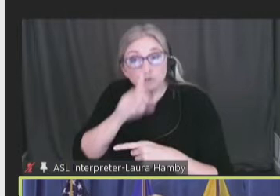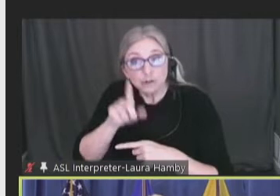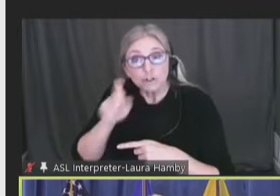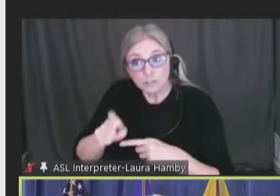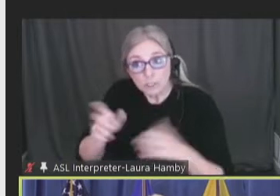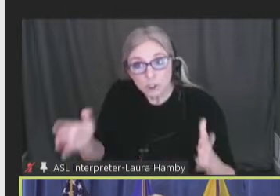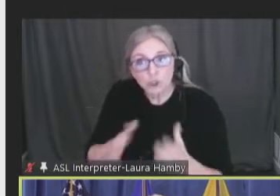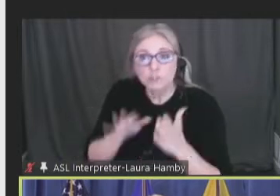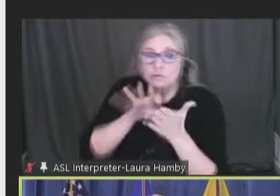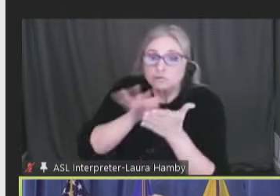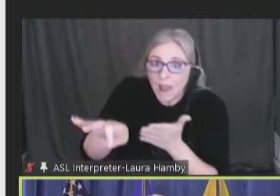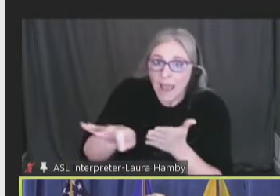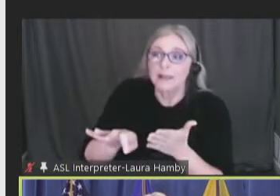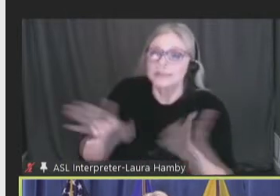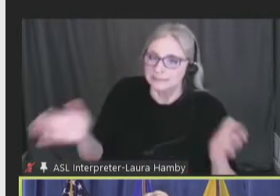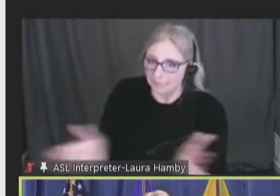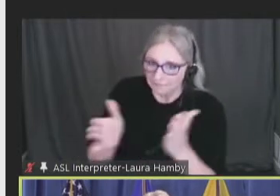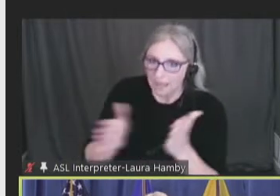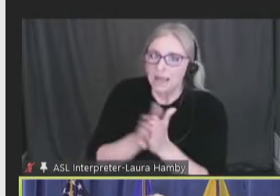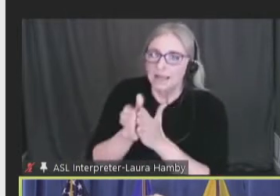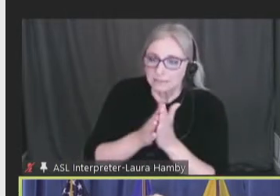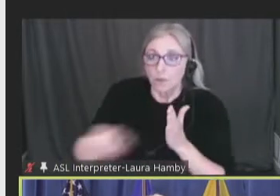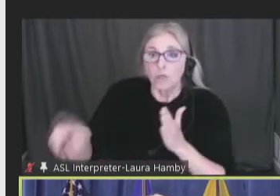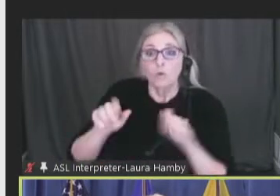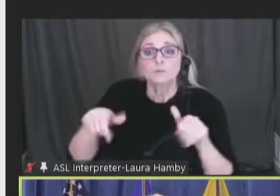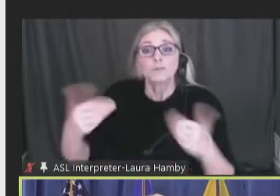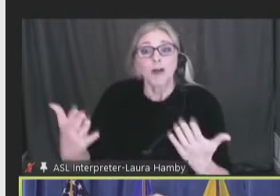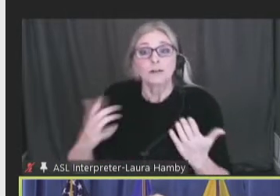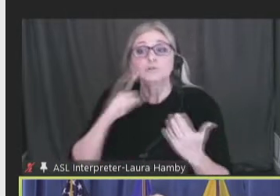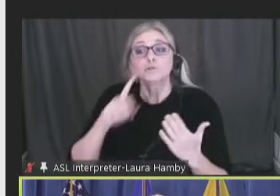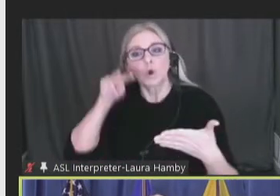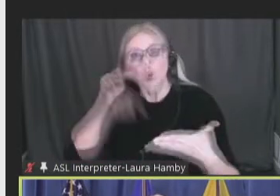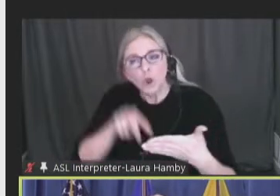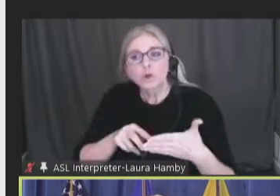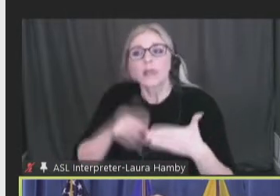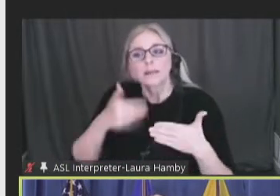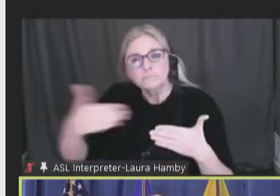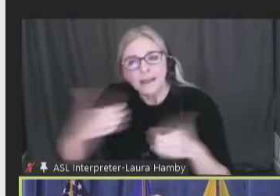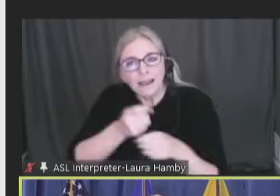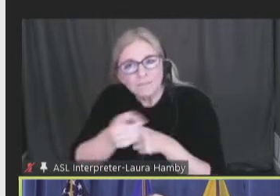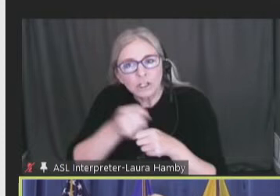and incentivize immunization providers to review training annually.